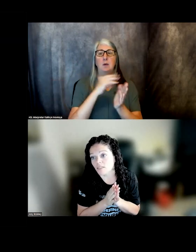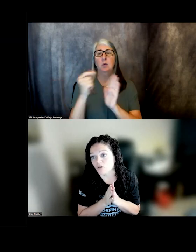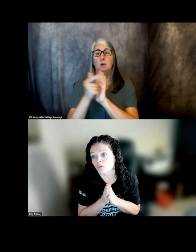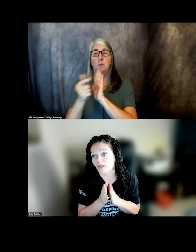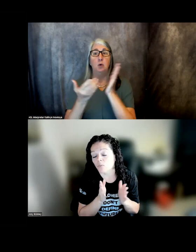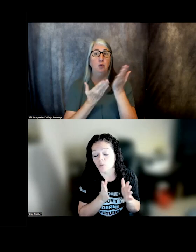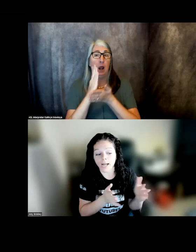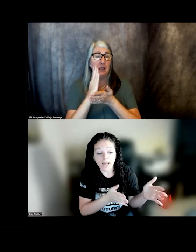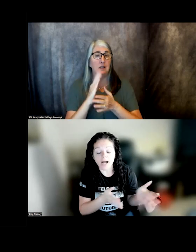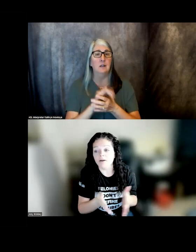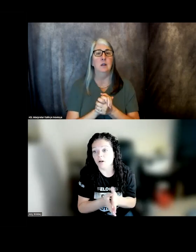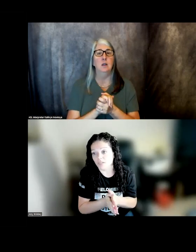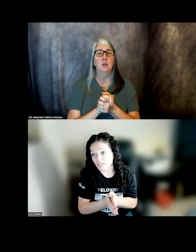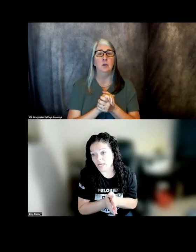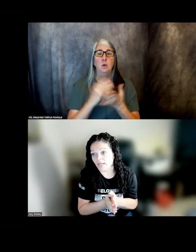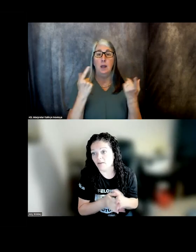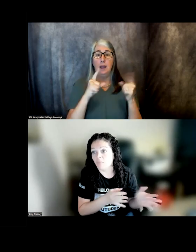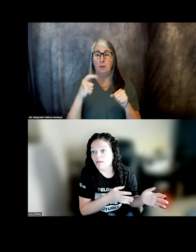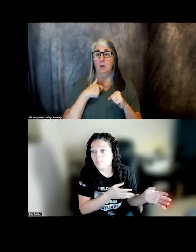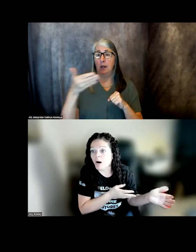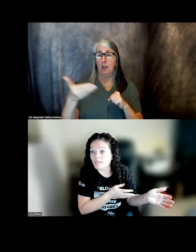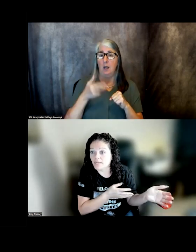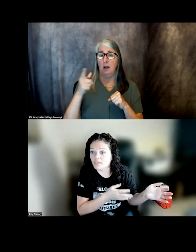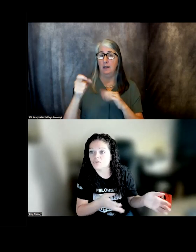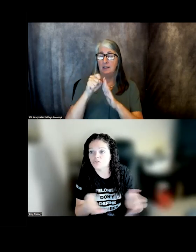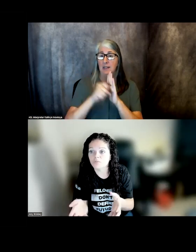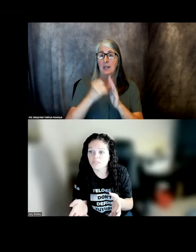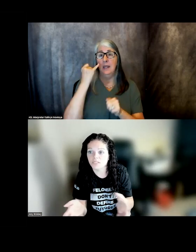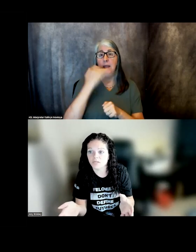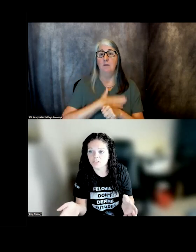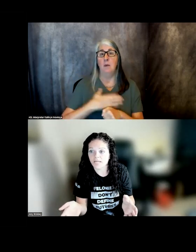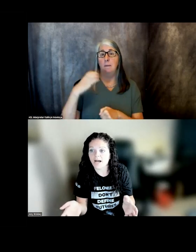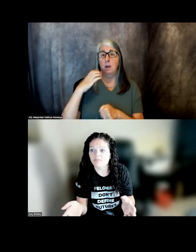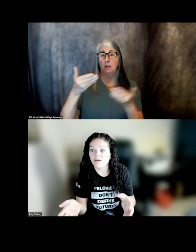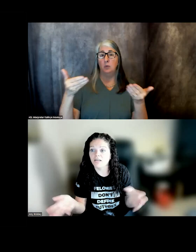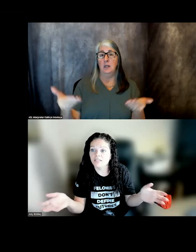IF I GOT HIRED ON AND MY BOSS INTRODUCED ME TO THE STAFF AND SAY